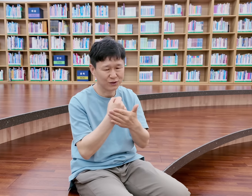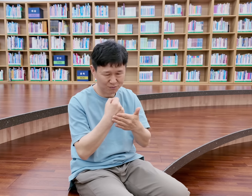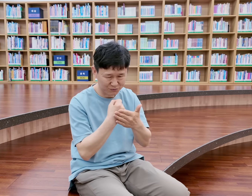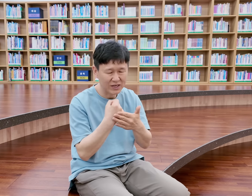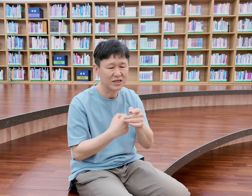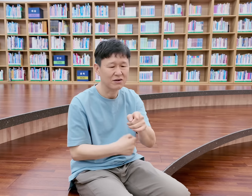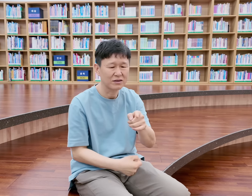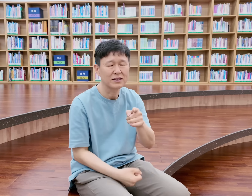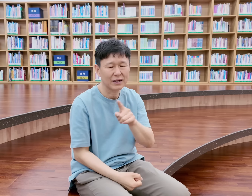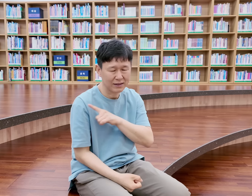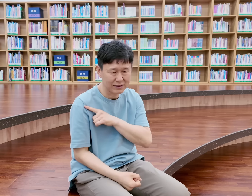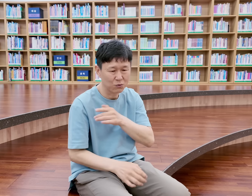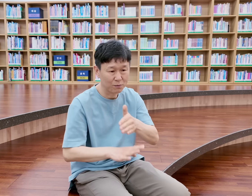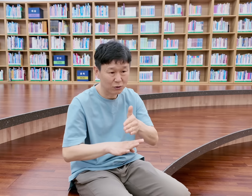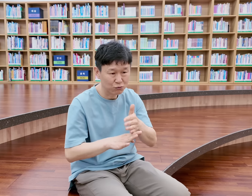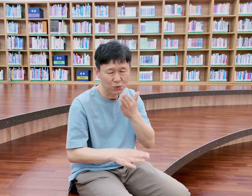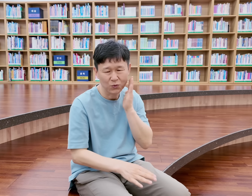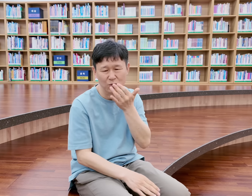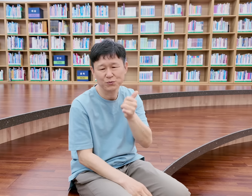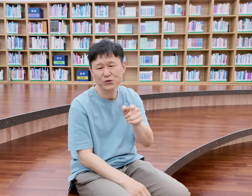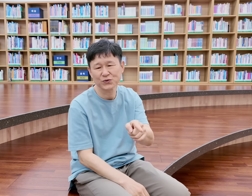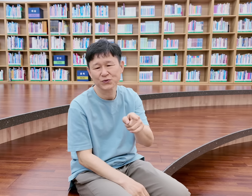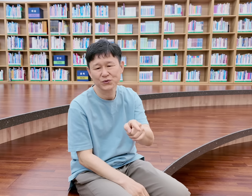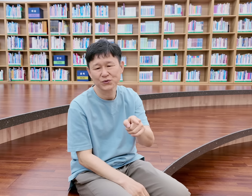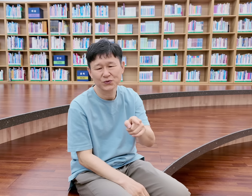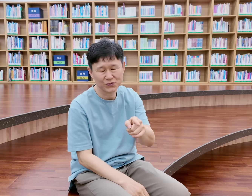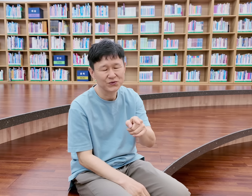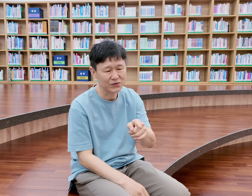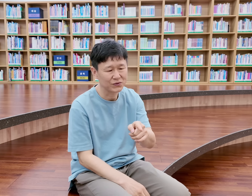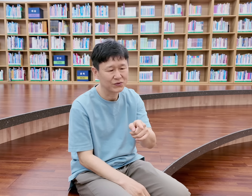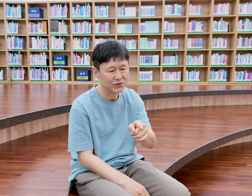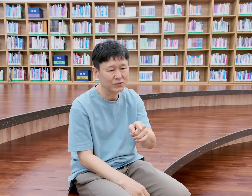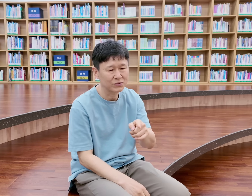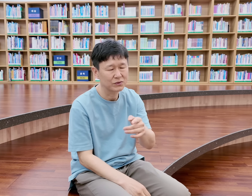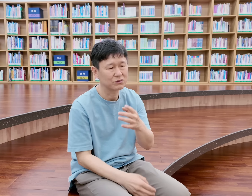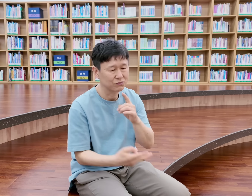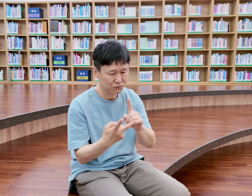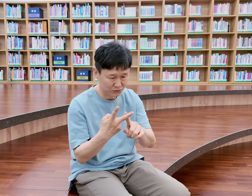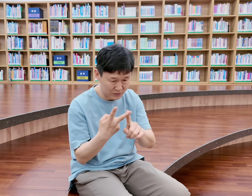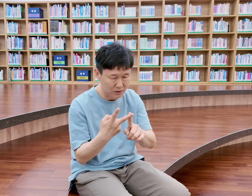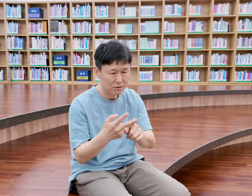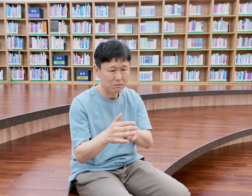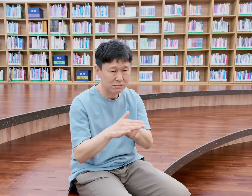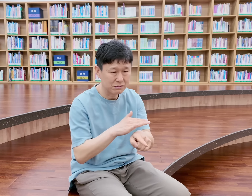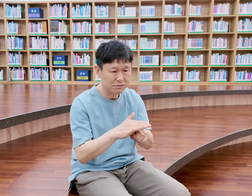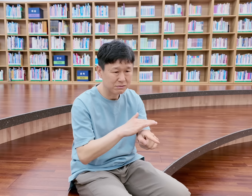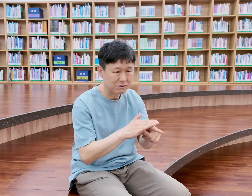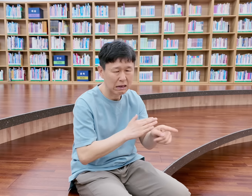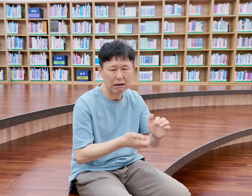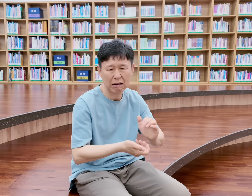So the most memorable first customer was that deaf person. Second, I felt that there were limits to